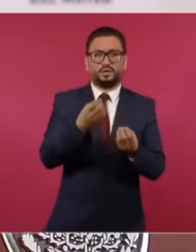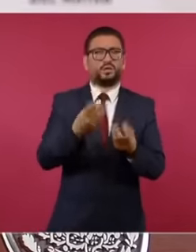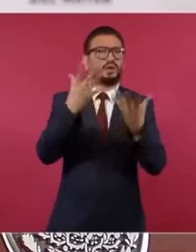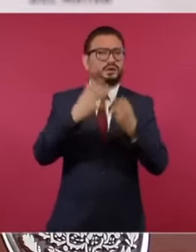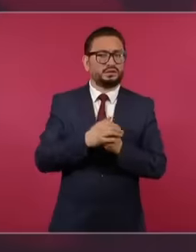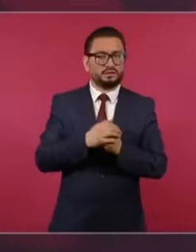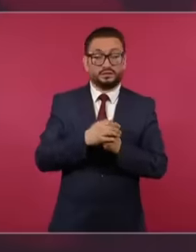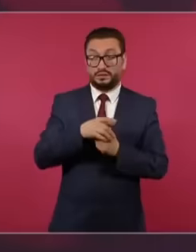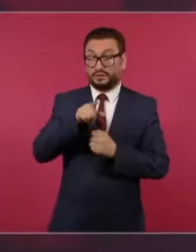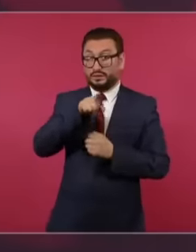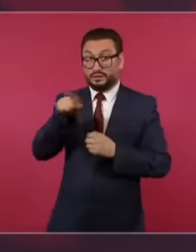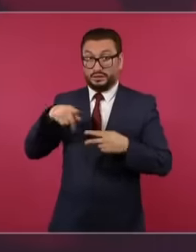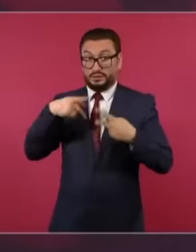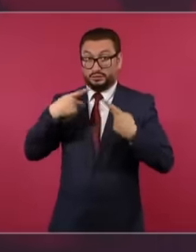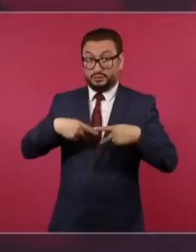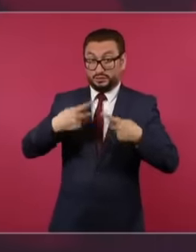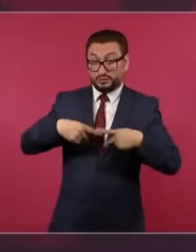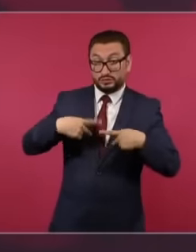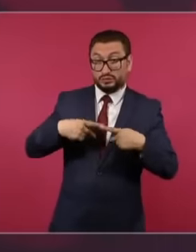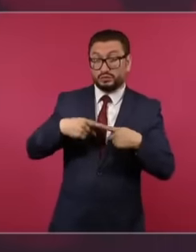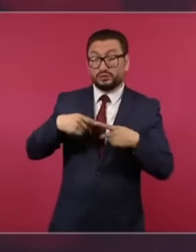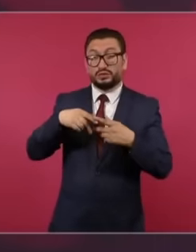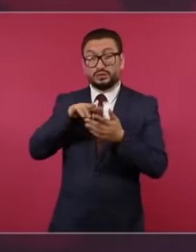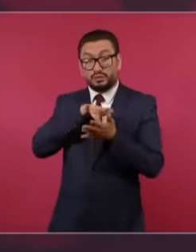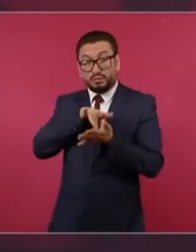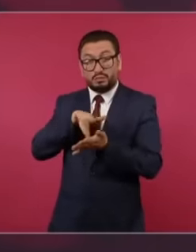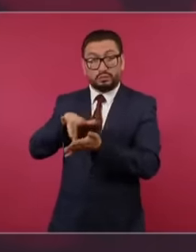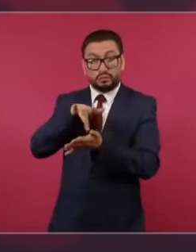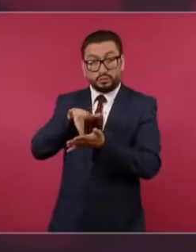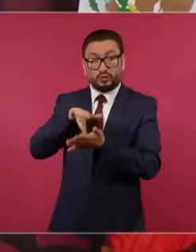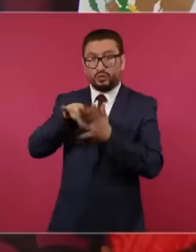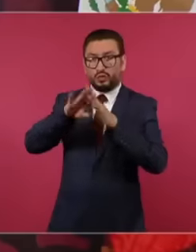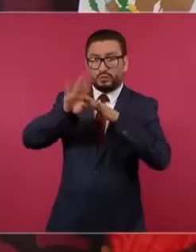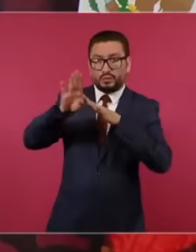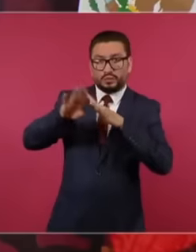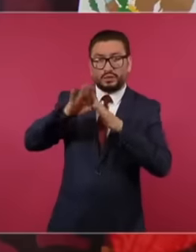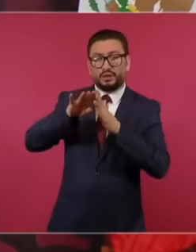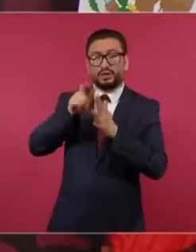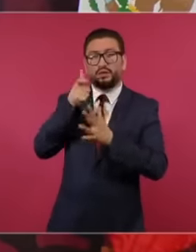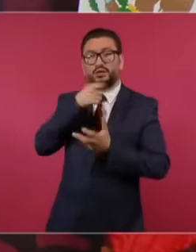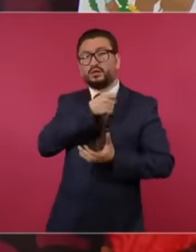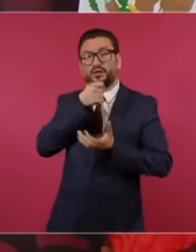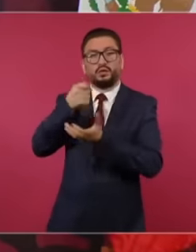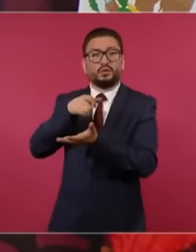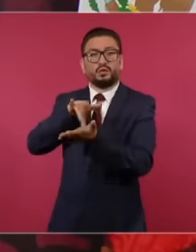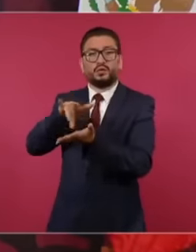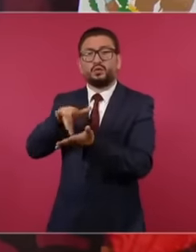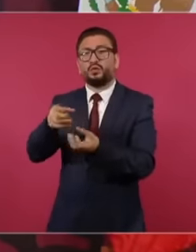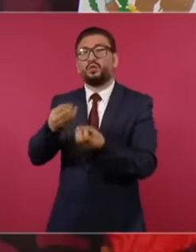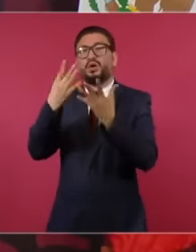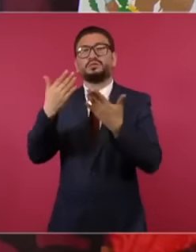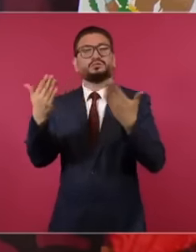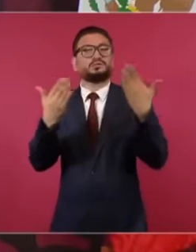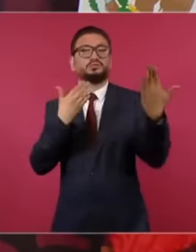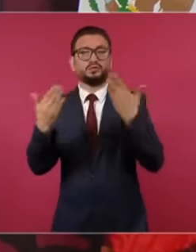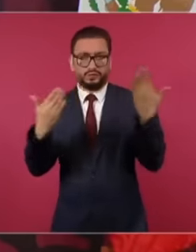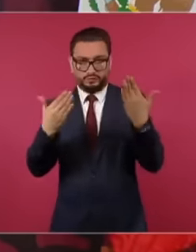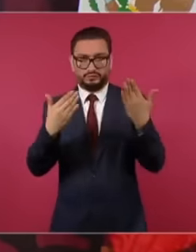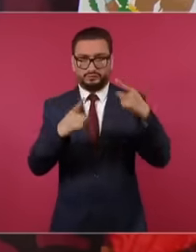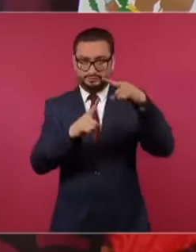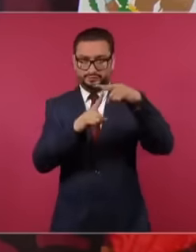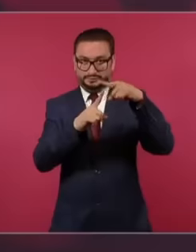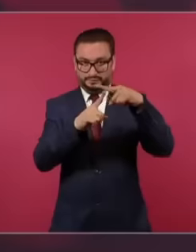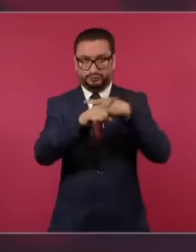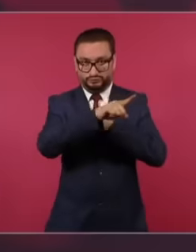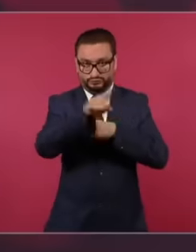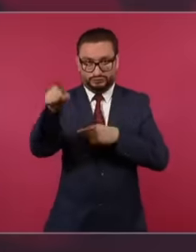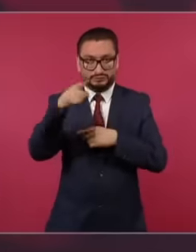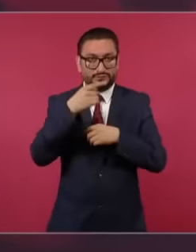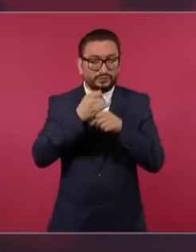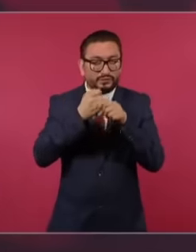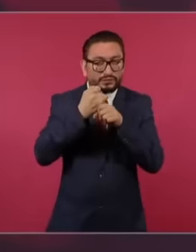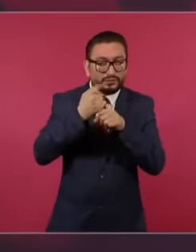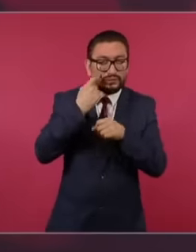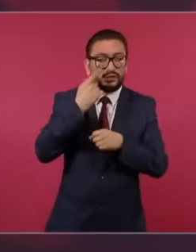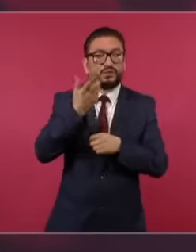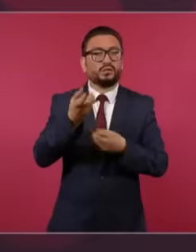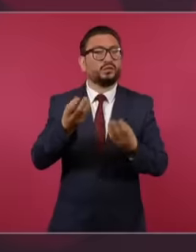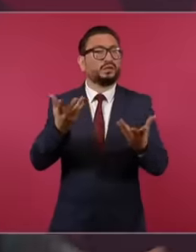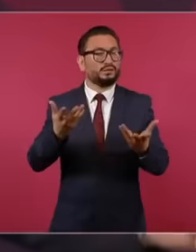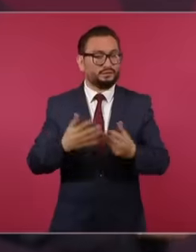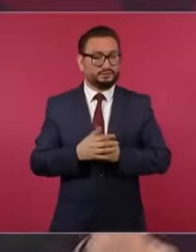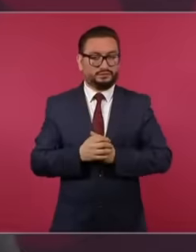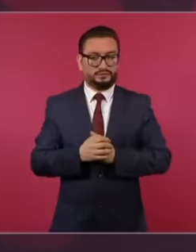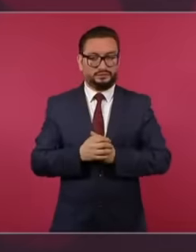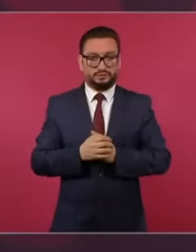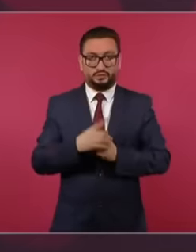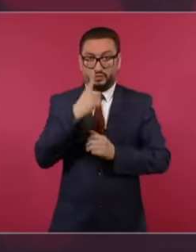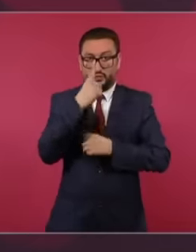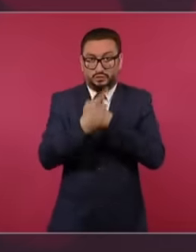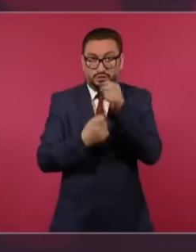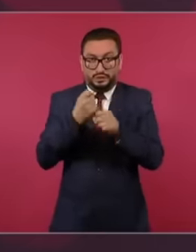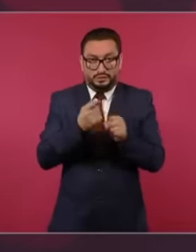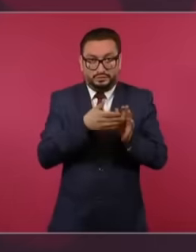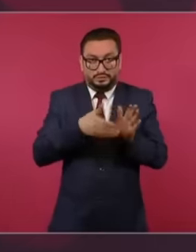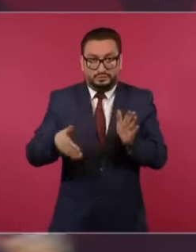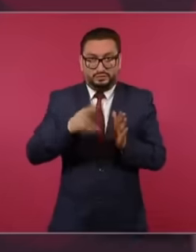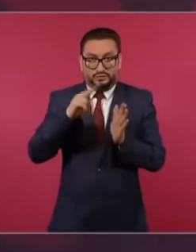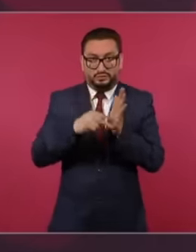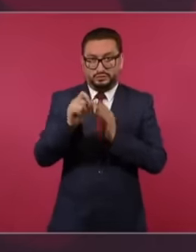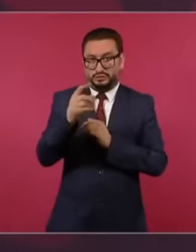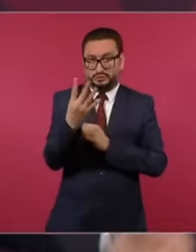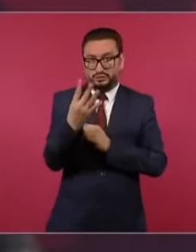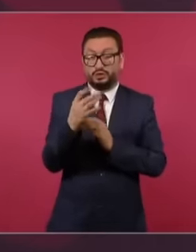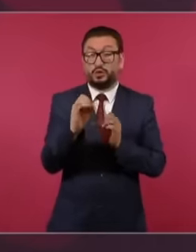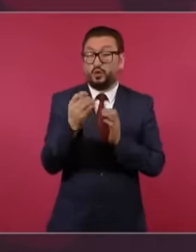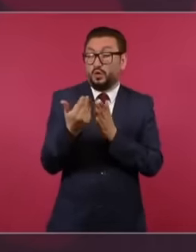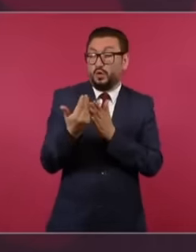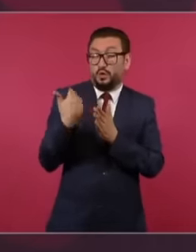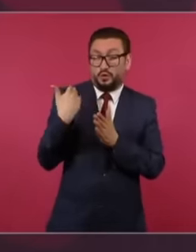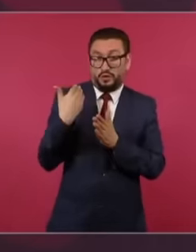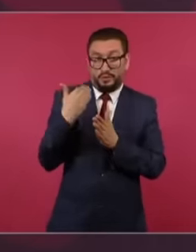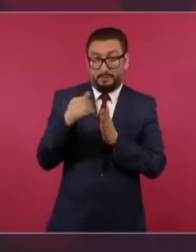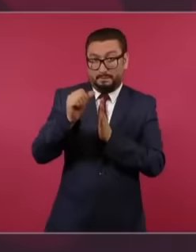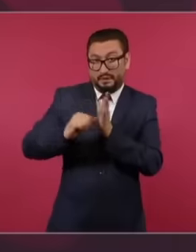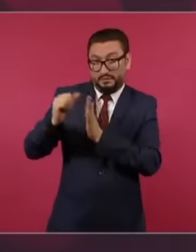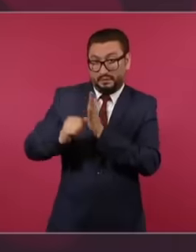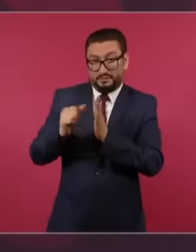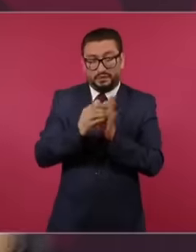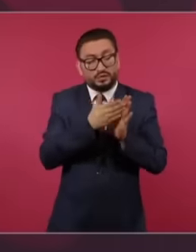address the migratory phenomenon? I'll leave them with homework this year or in the last few months. or last year